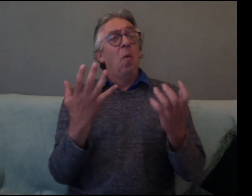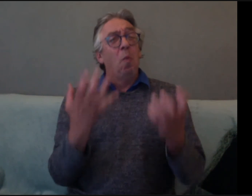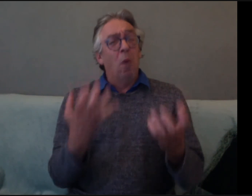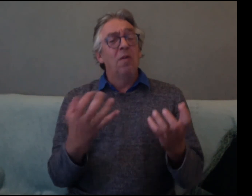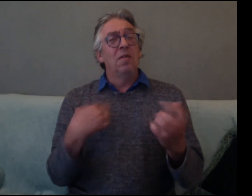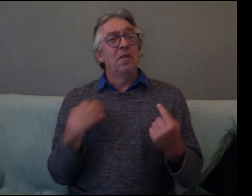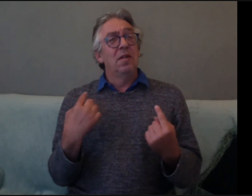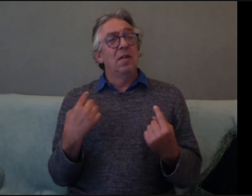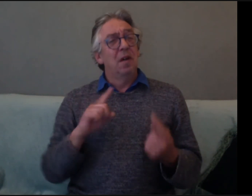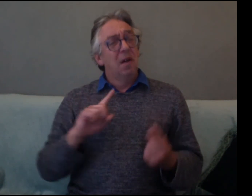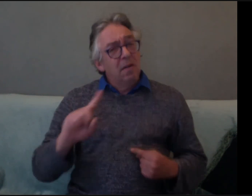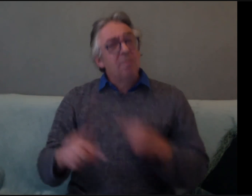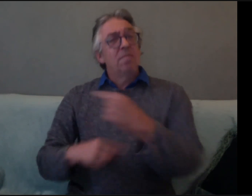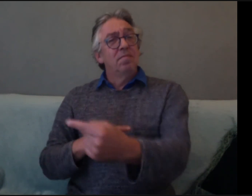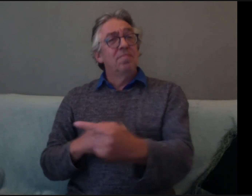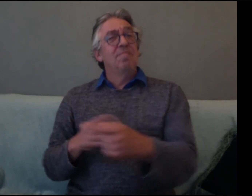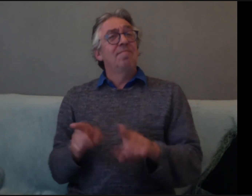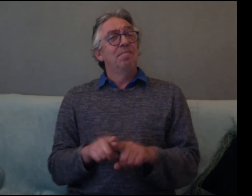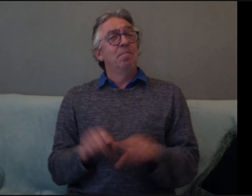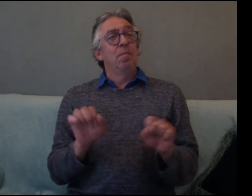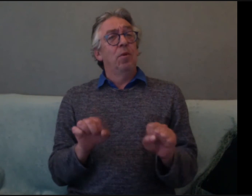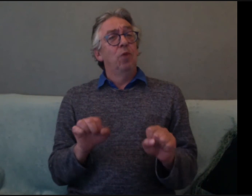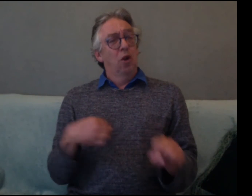they could go overseas and...